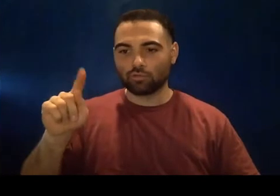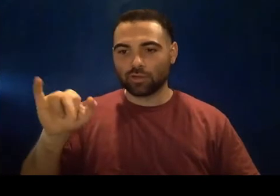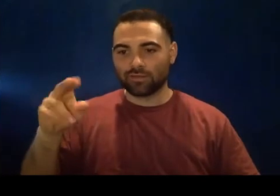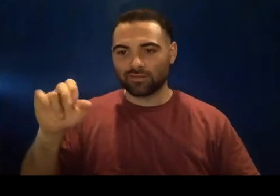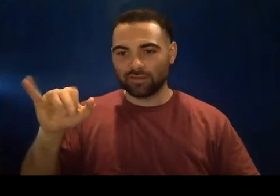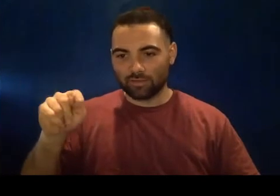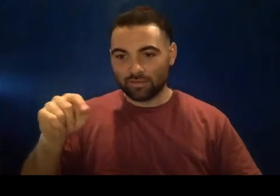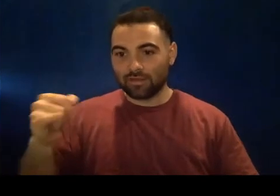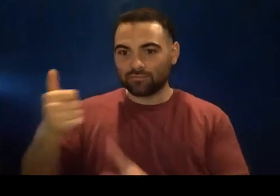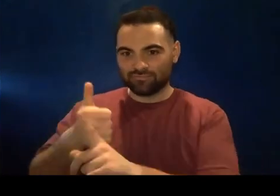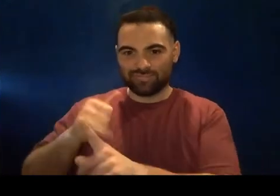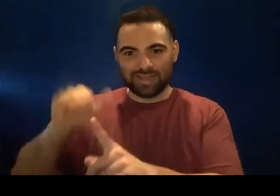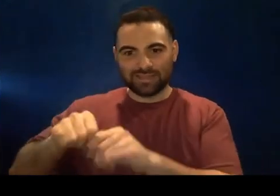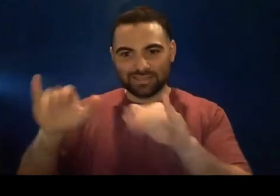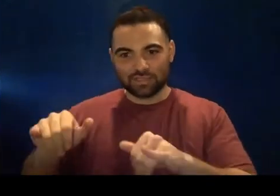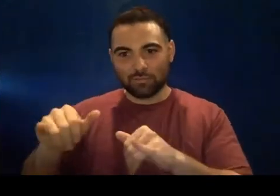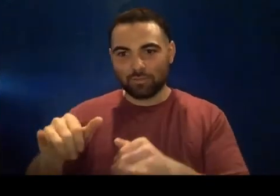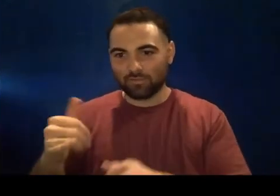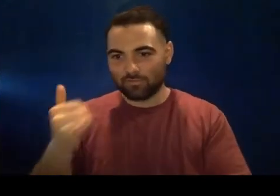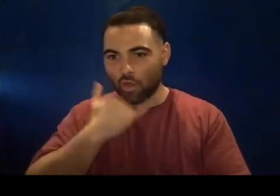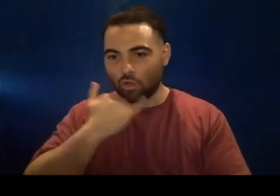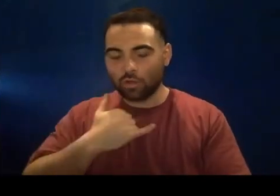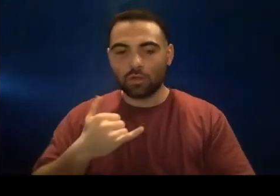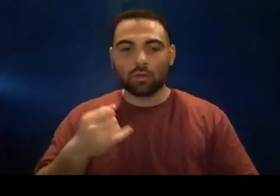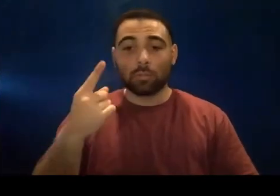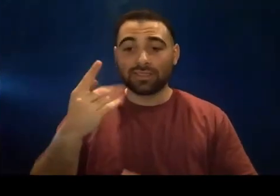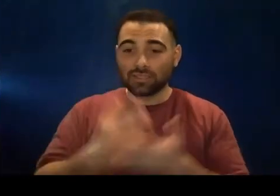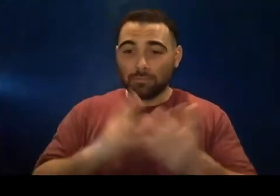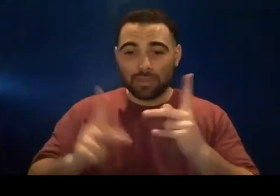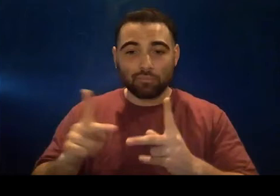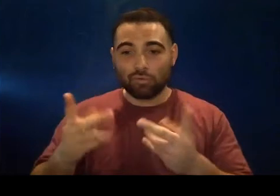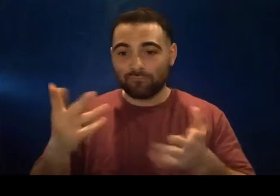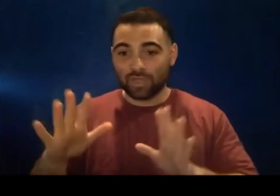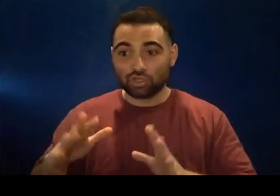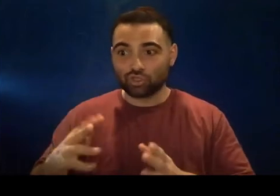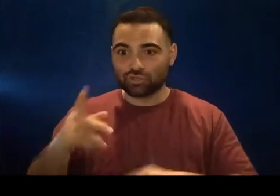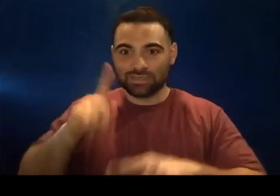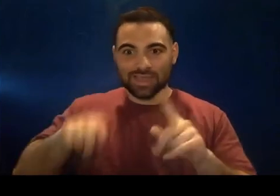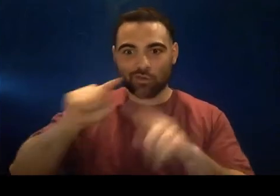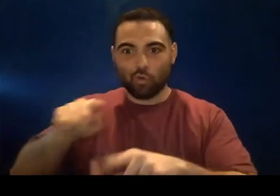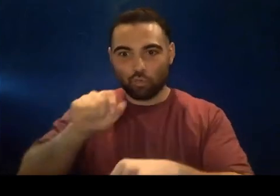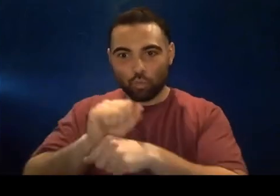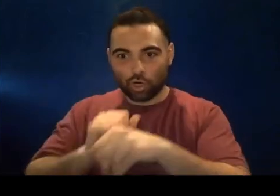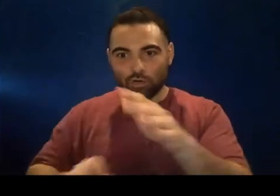people have just left employment and they're not contributing members of society at that point.